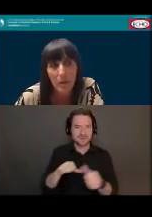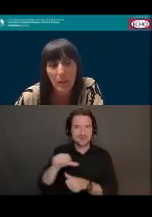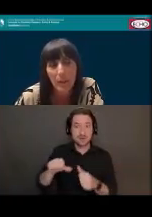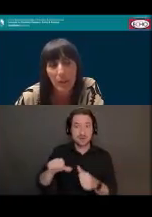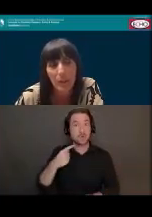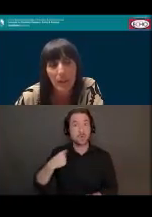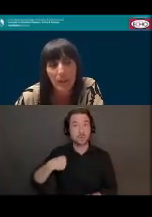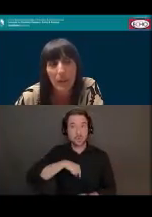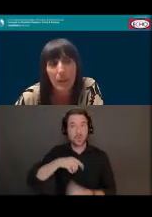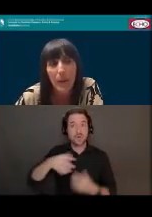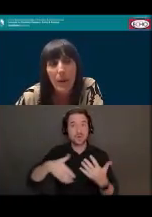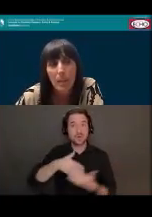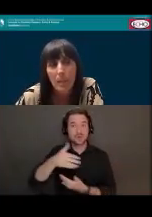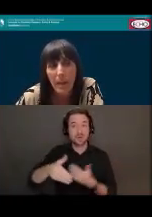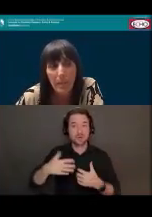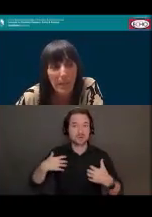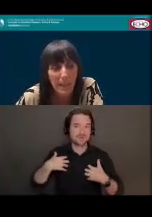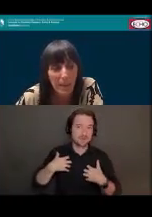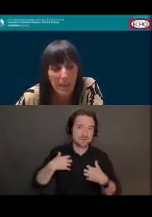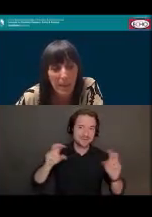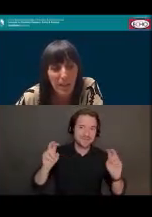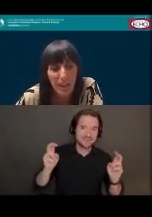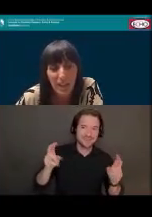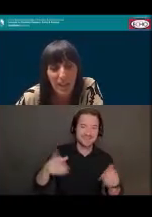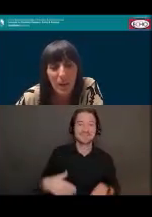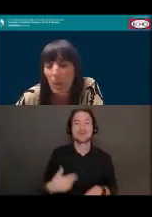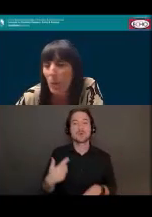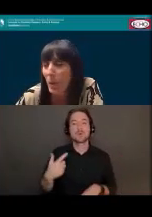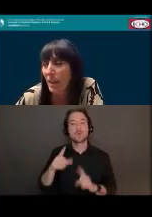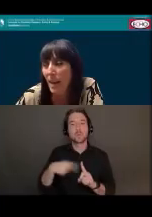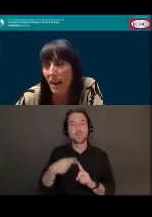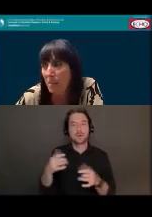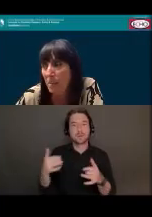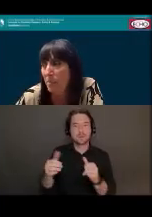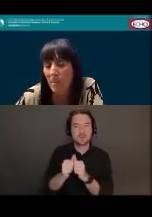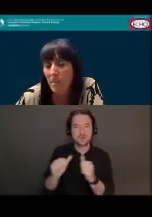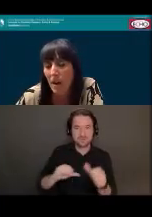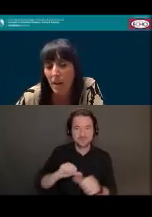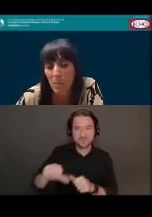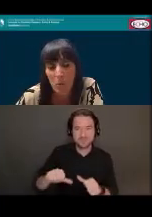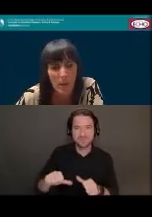creatures, and so by playing with each other, we are more